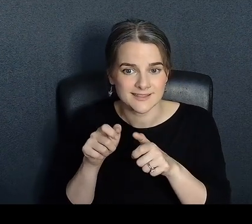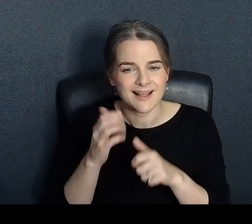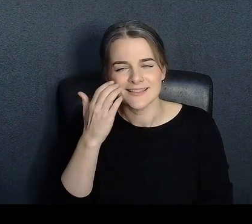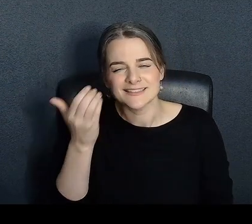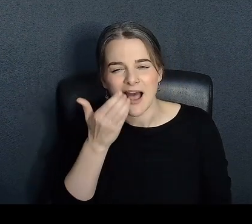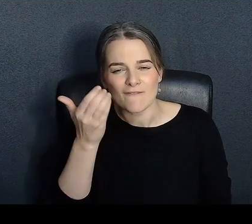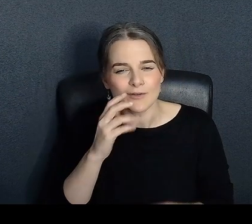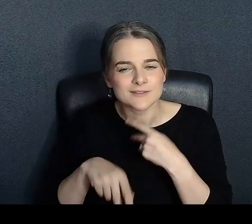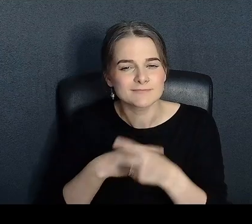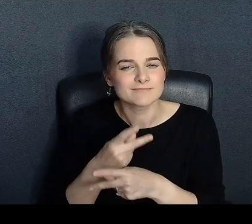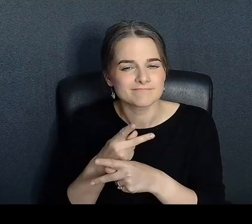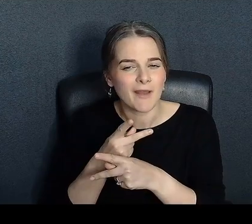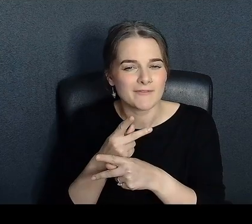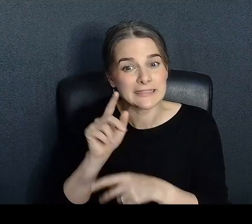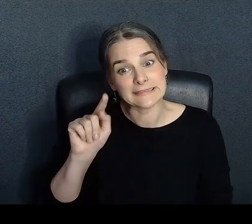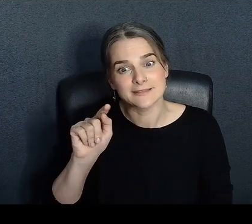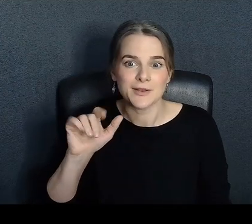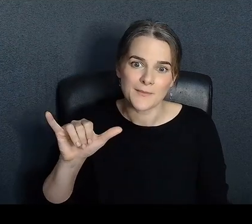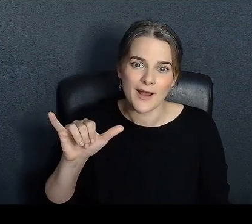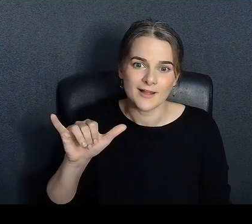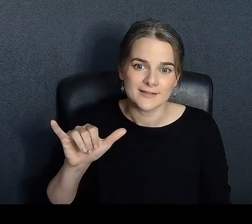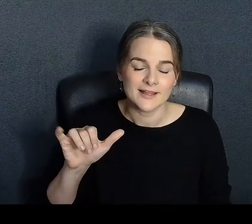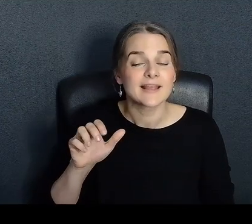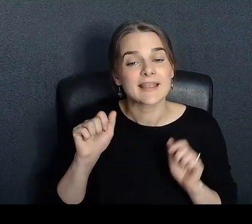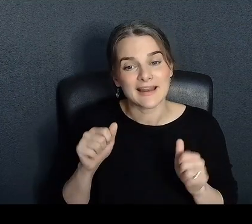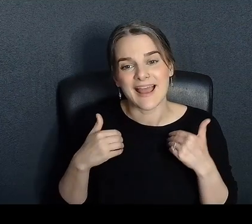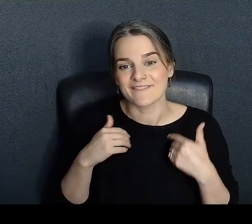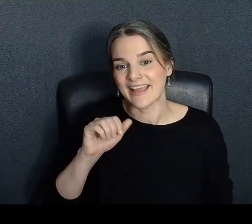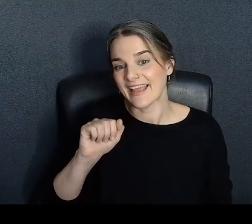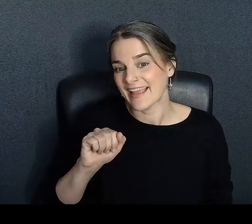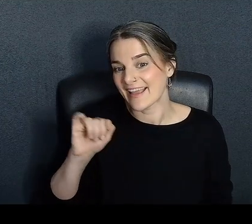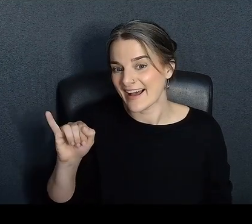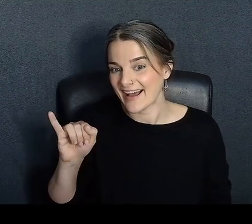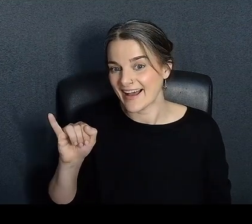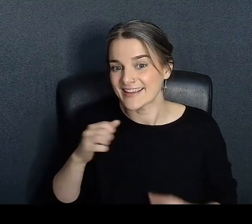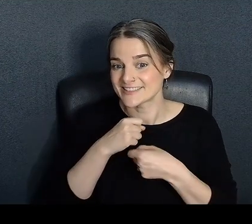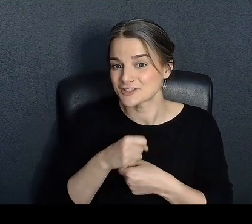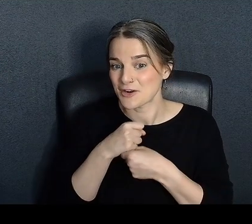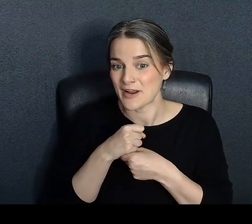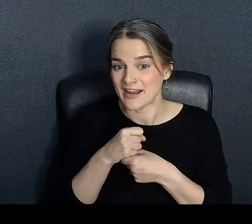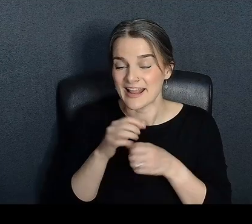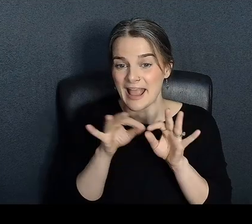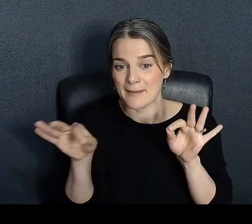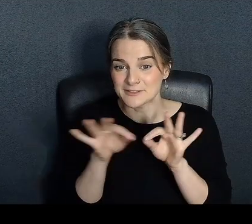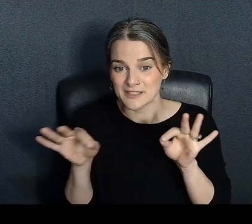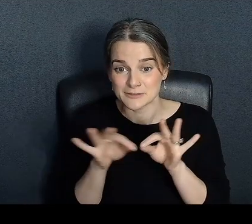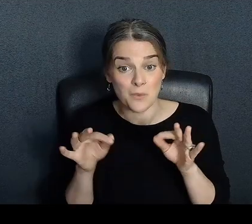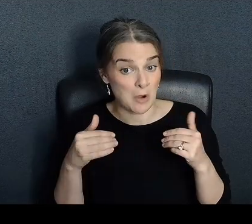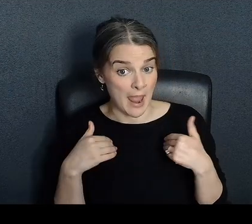So you can have AI generated captions, or you can actually have a communication assistant come in